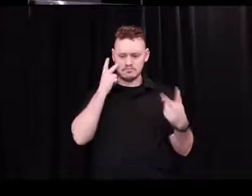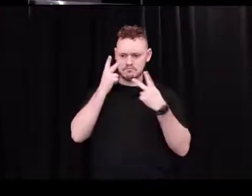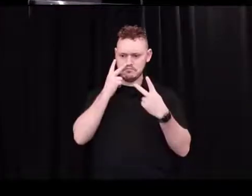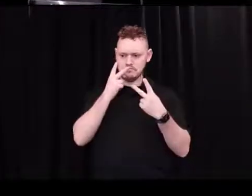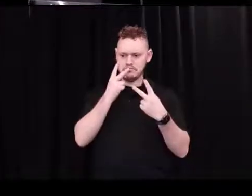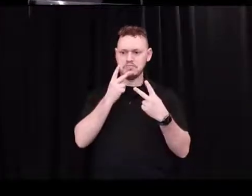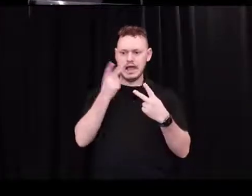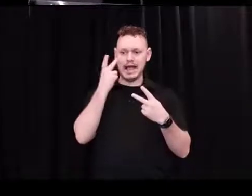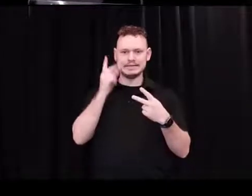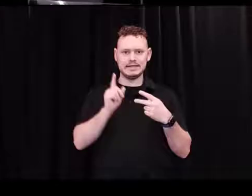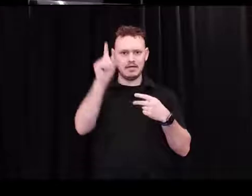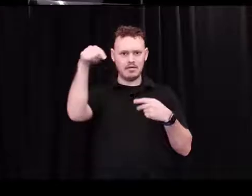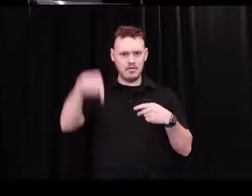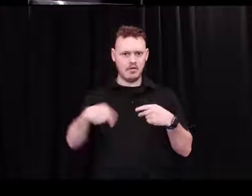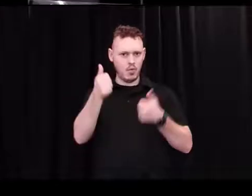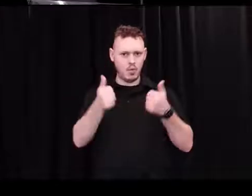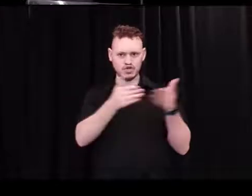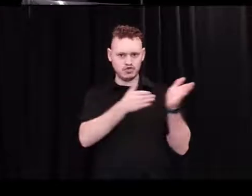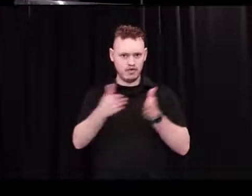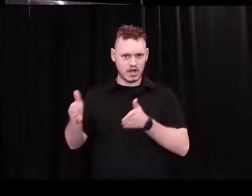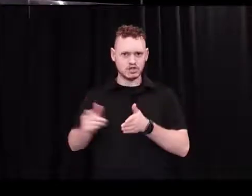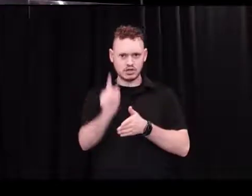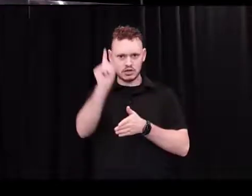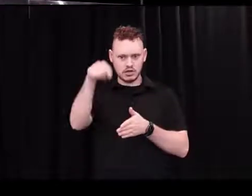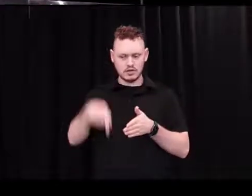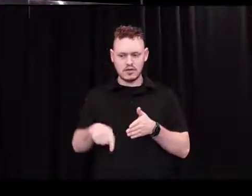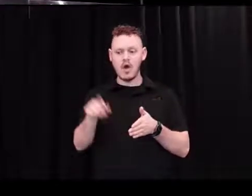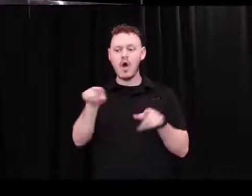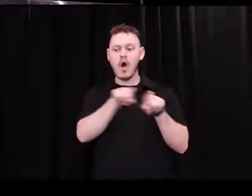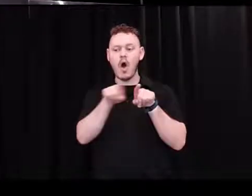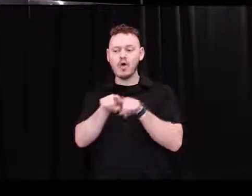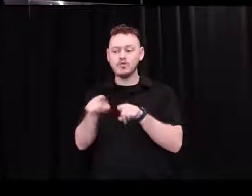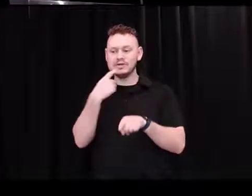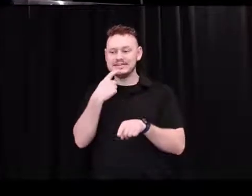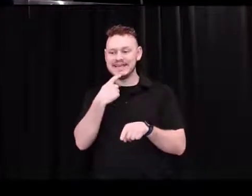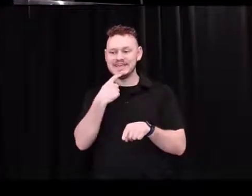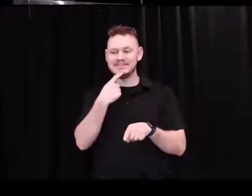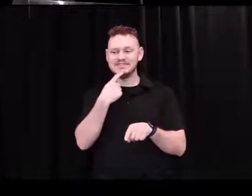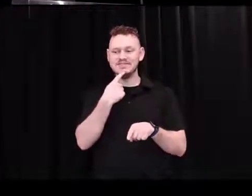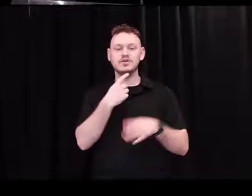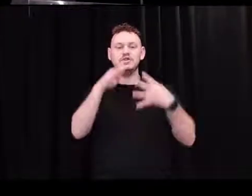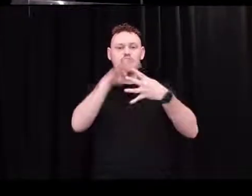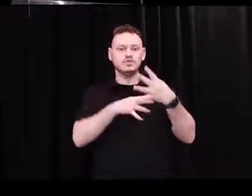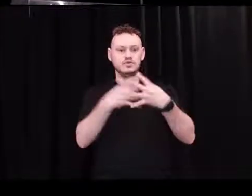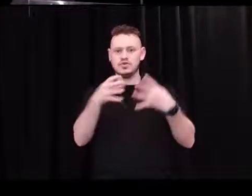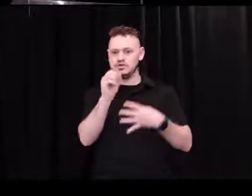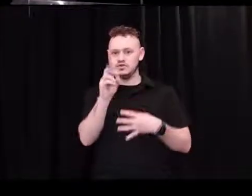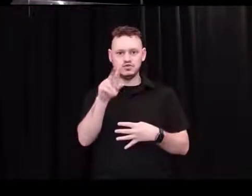direction it's going in and the table caption also says sorted by whatever the column name